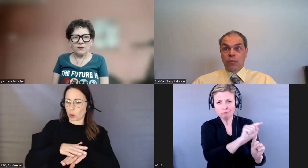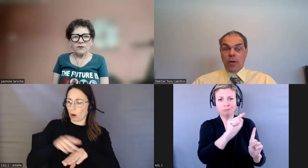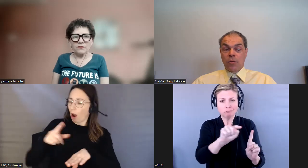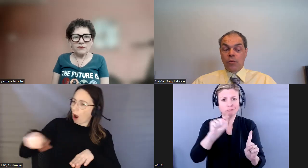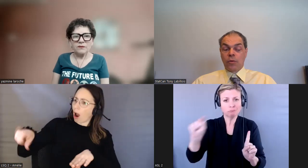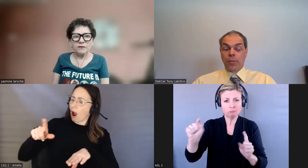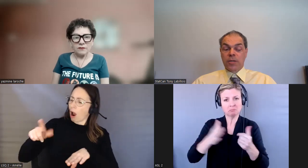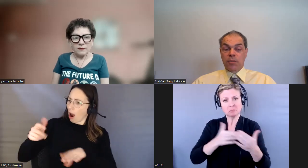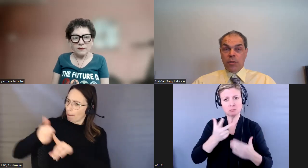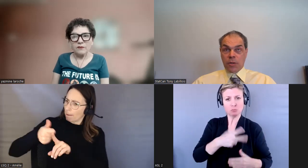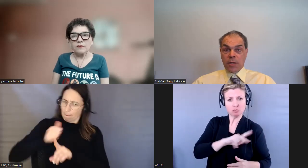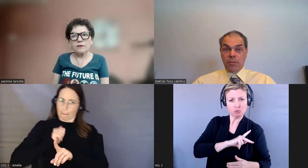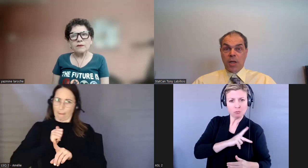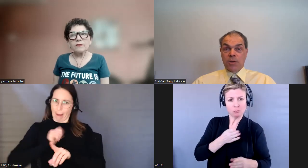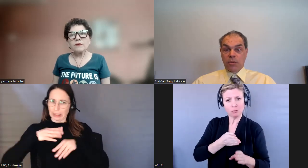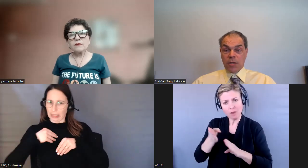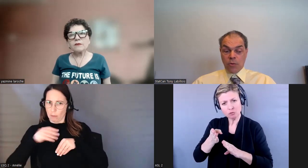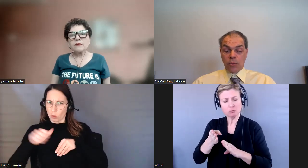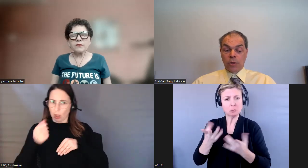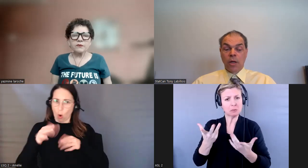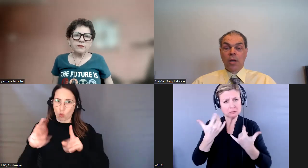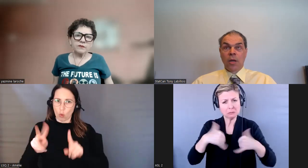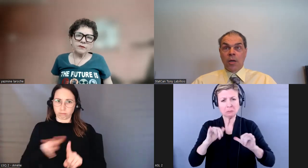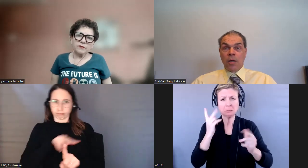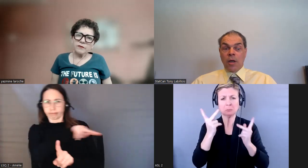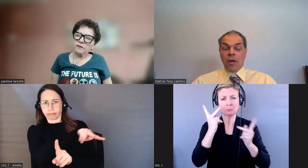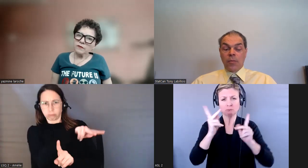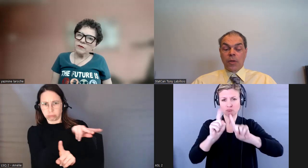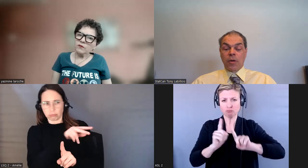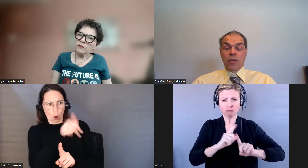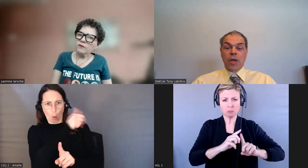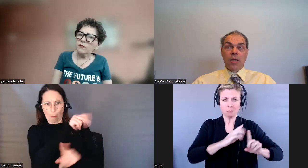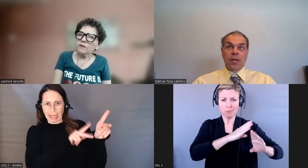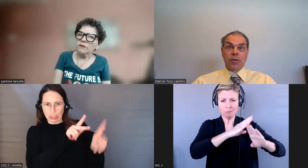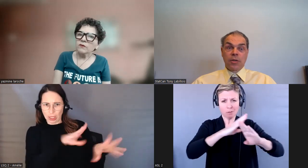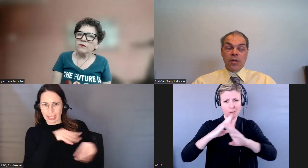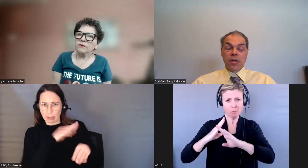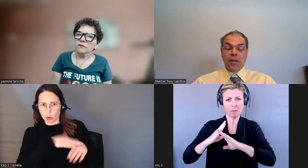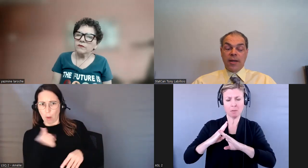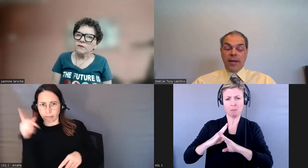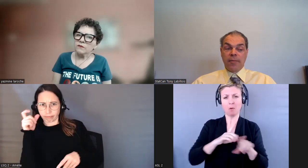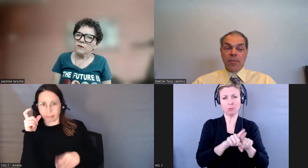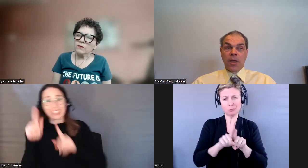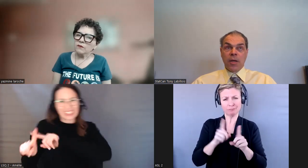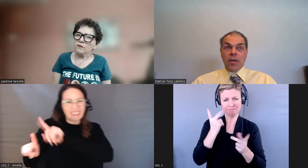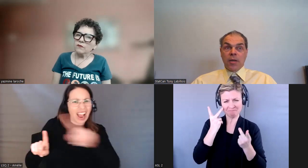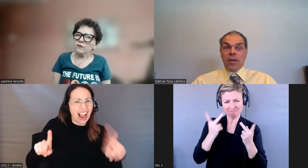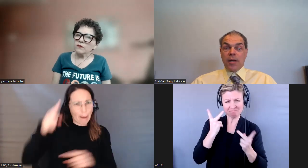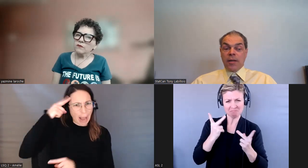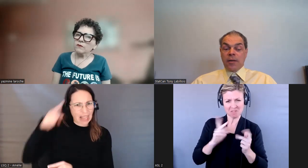in that is designed for let's say the 80 percent and so those of us who don't constitute that